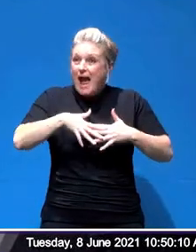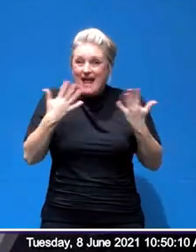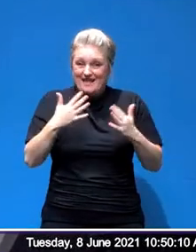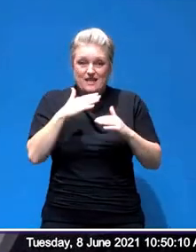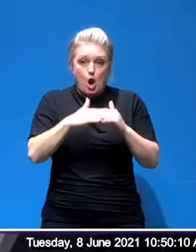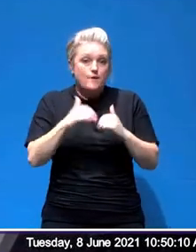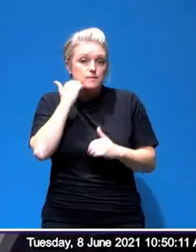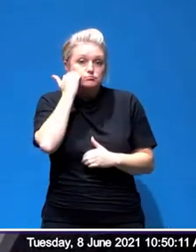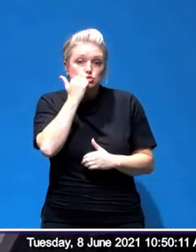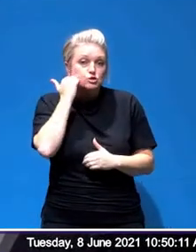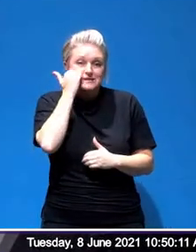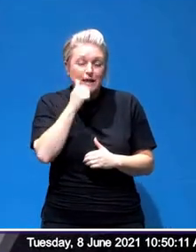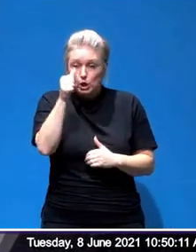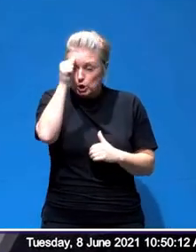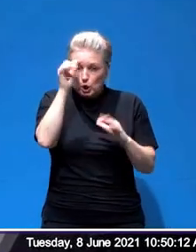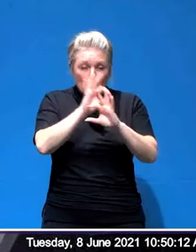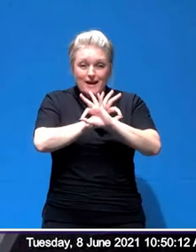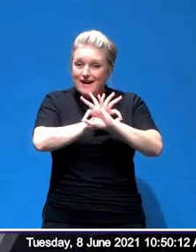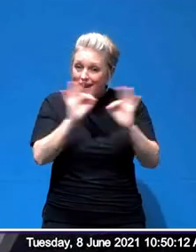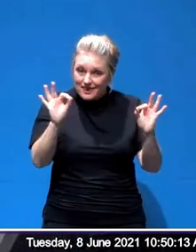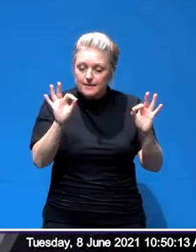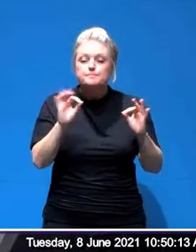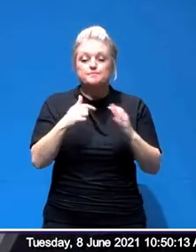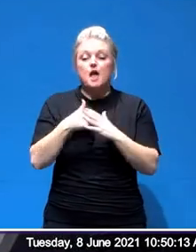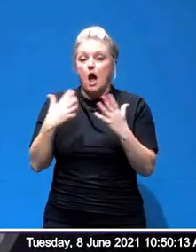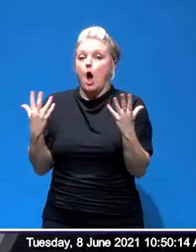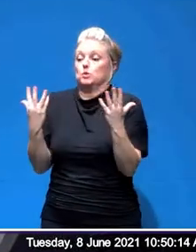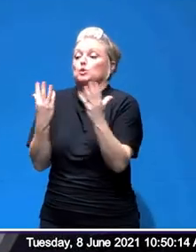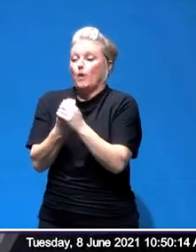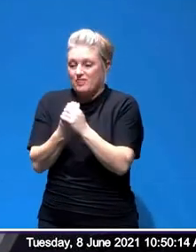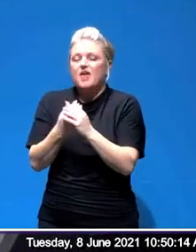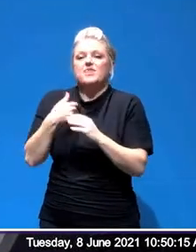While I was with Wayne, I sent an email from my phone to Muriel Kirby, the